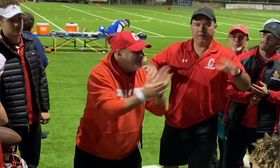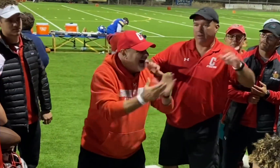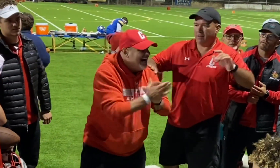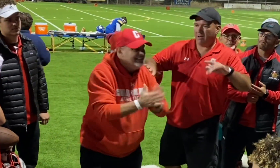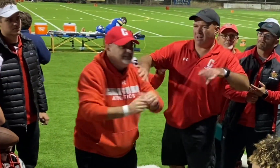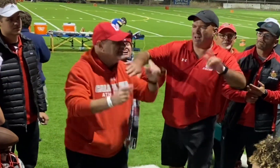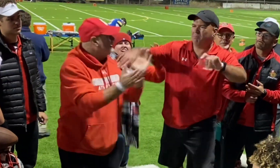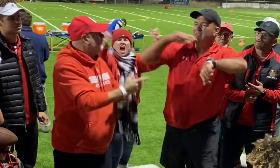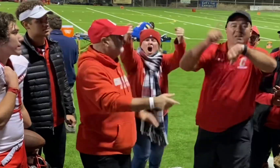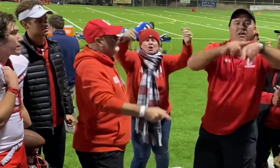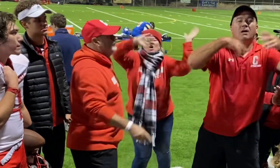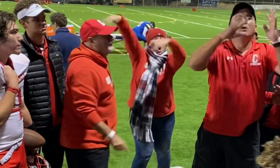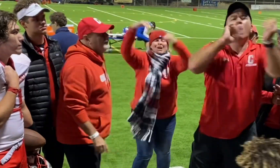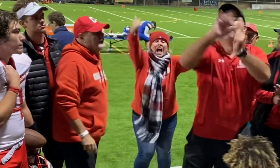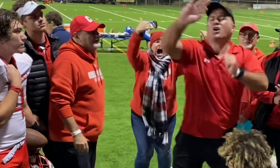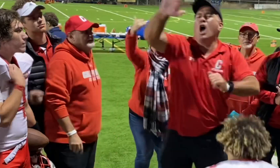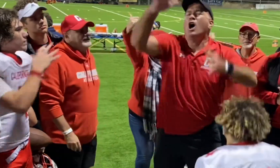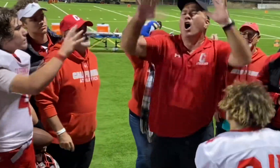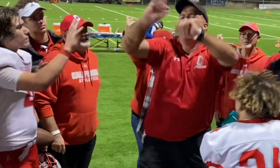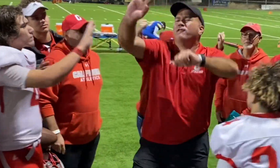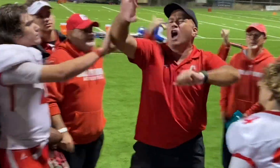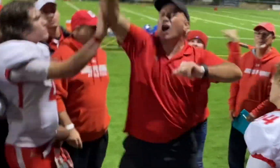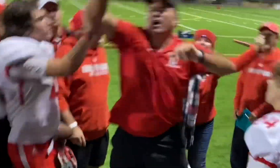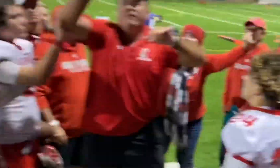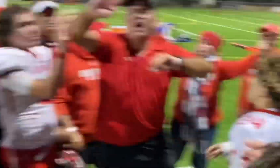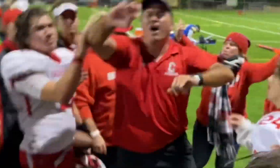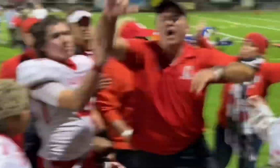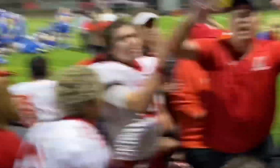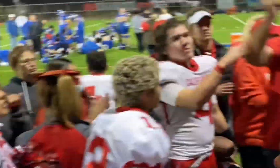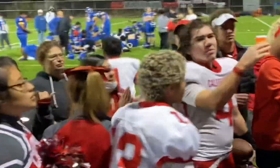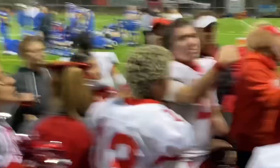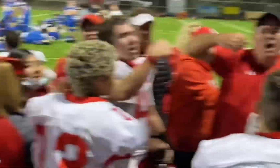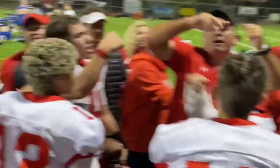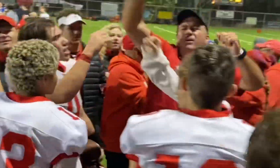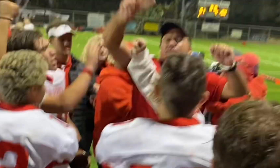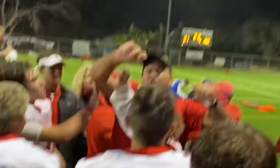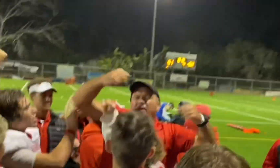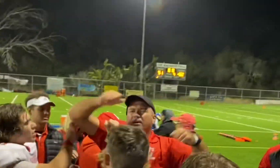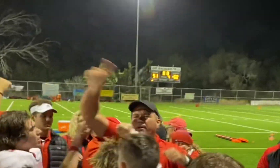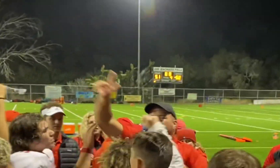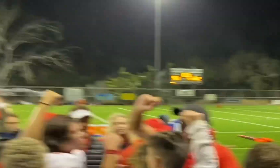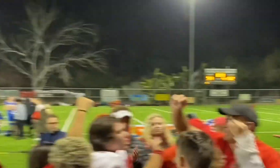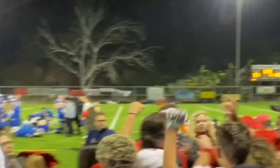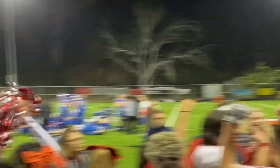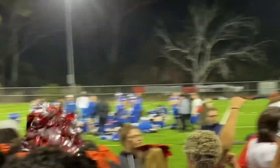(interruption; coach Keith Adams) Time for FERRY; depart we must now! let's go to ferry! (last depart at 8:30PM)